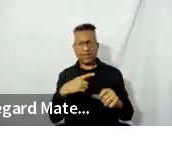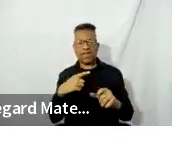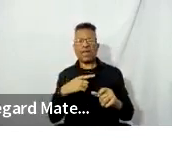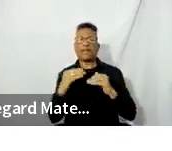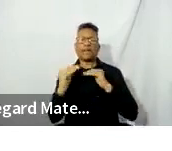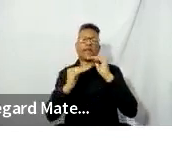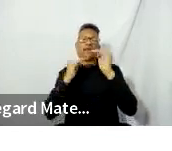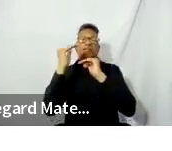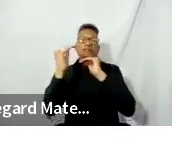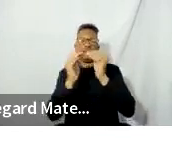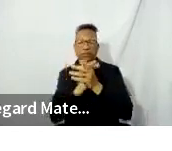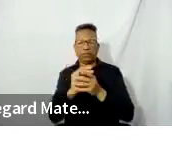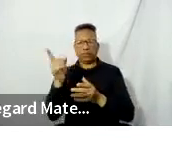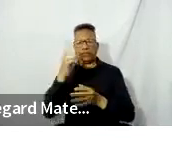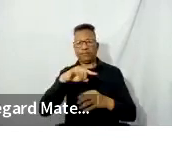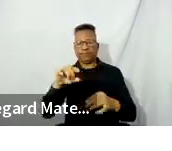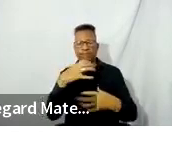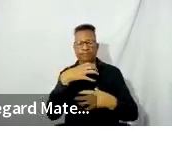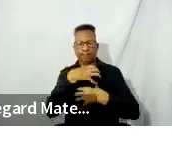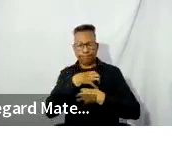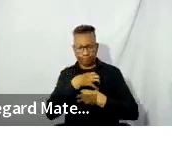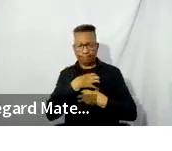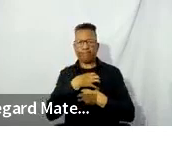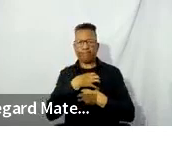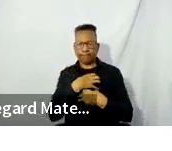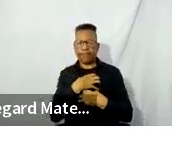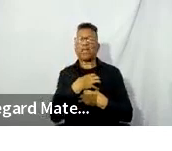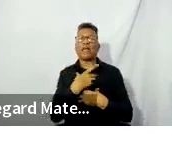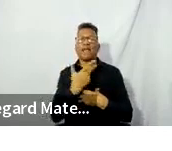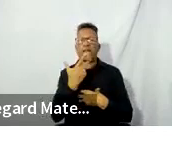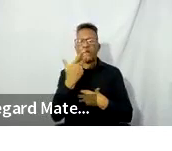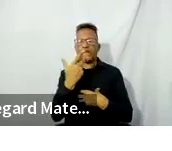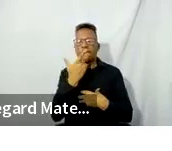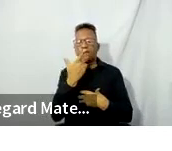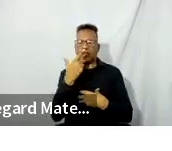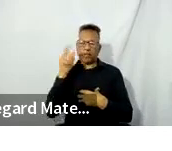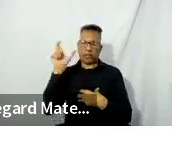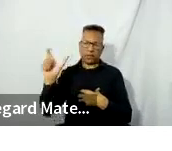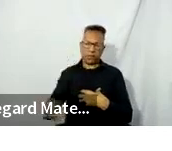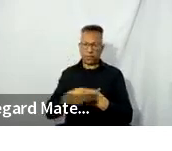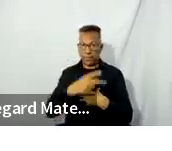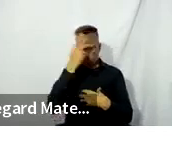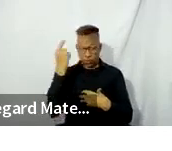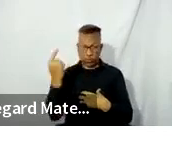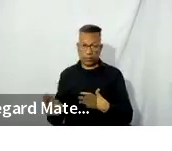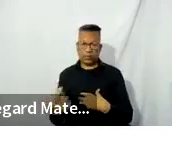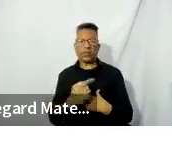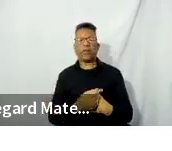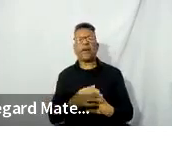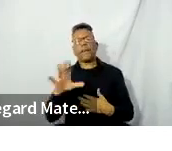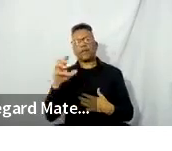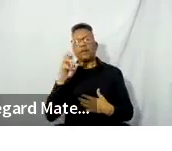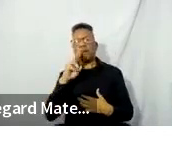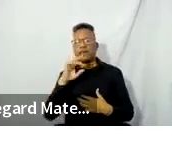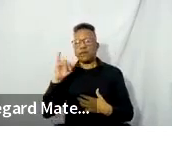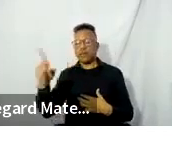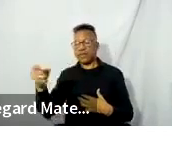development of verbalized behavior. The The individual himself who The individual himself. In other words, what Theotski is saying , then, ng then, is he's he's trying